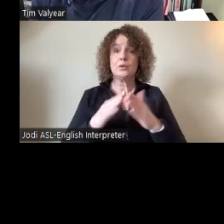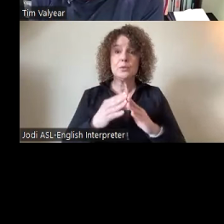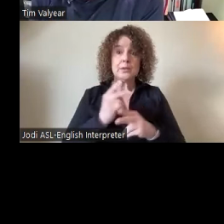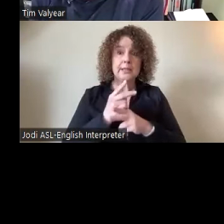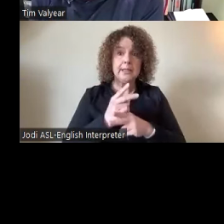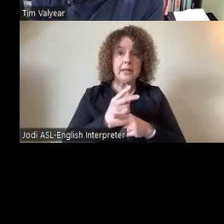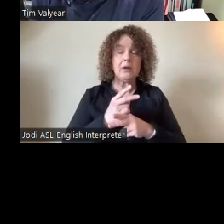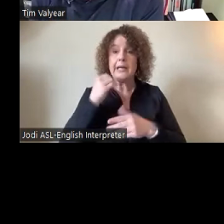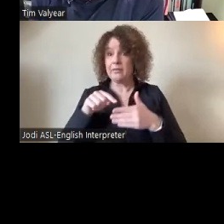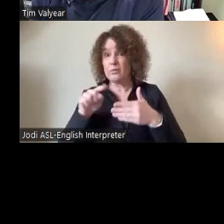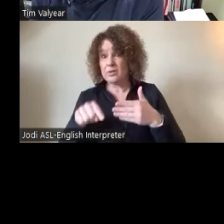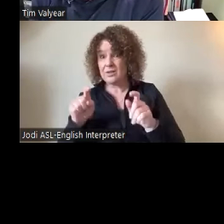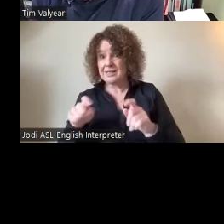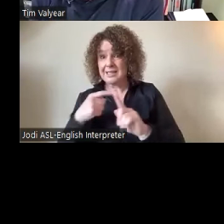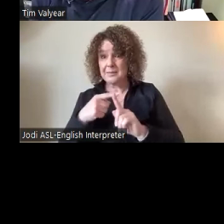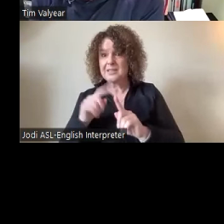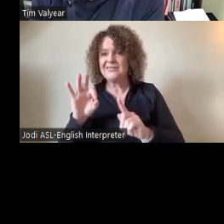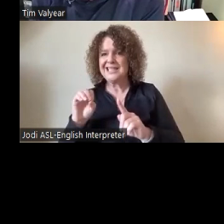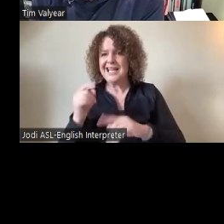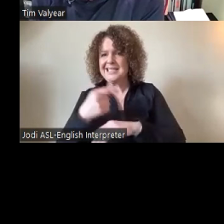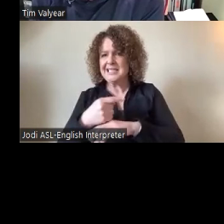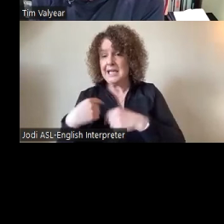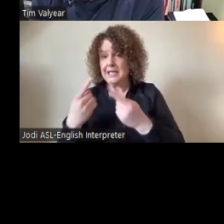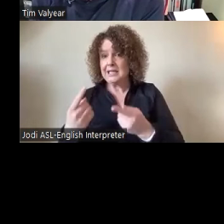wear your mask in public. Home and community care